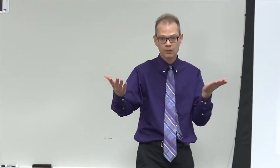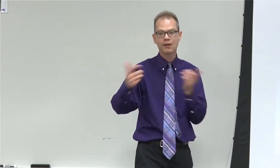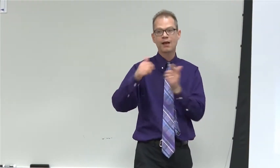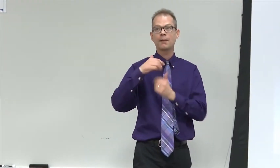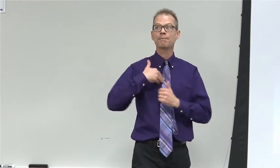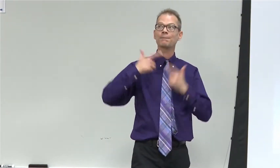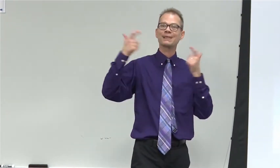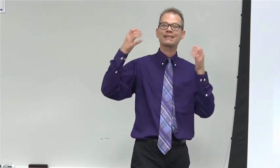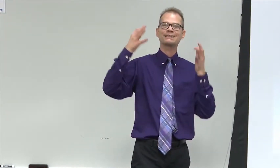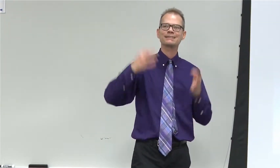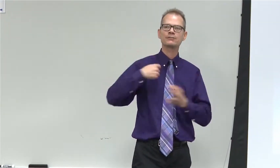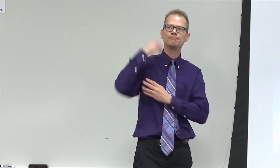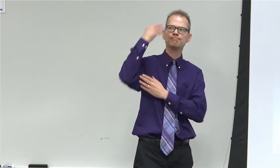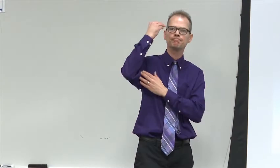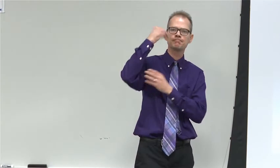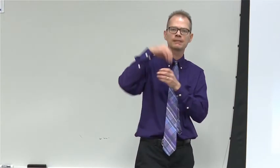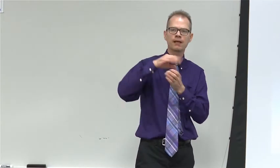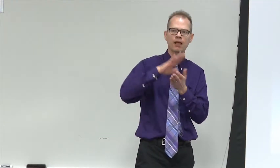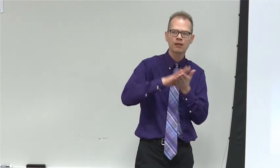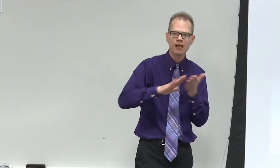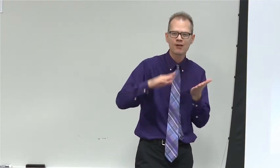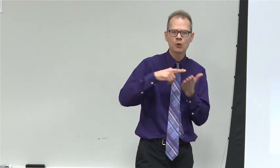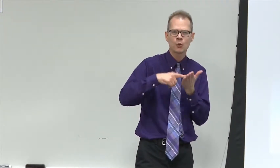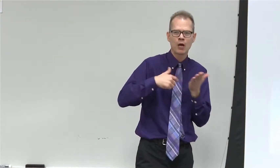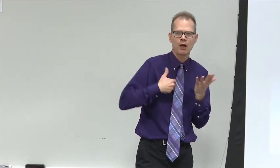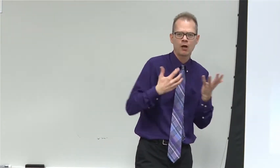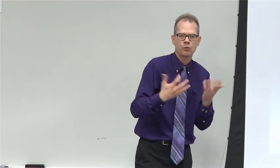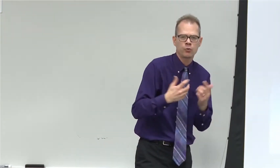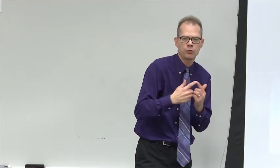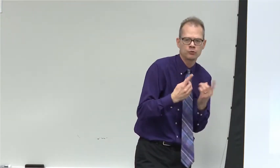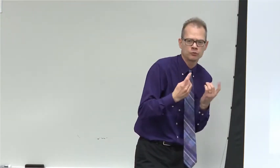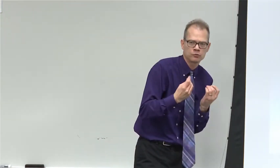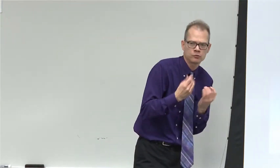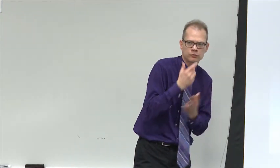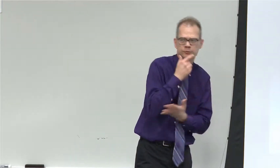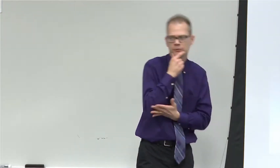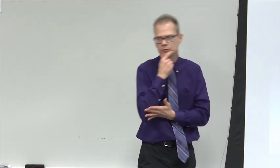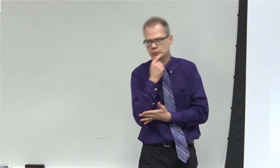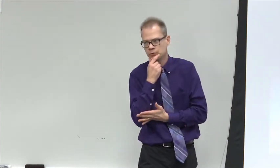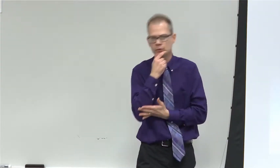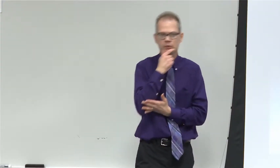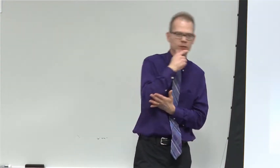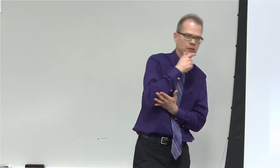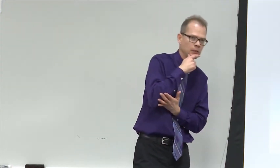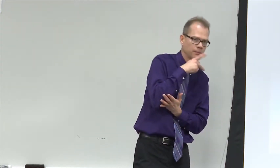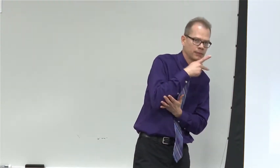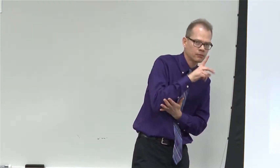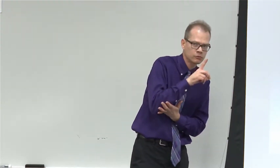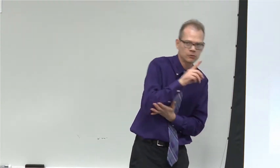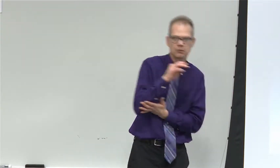So, my big decision during college was what to do.